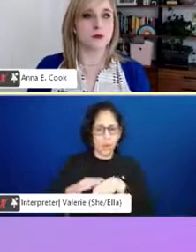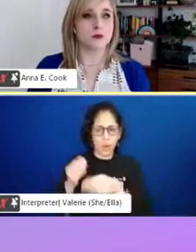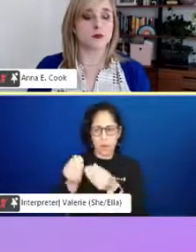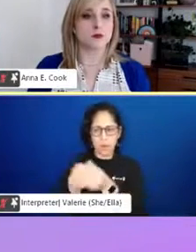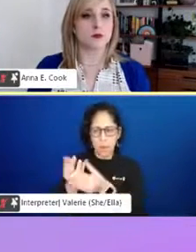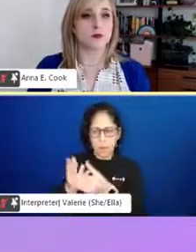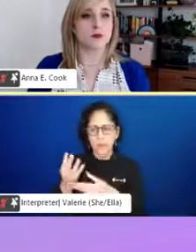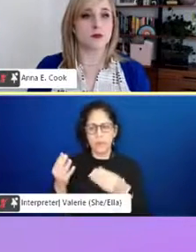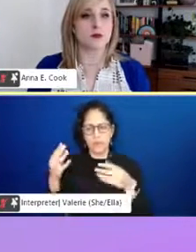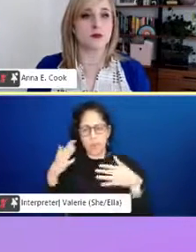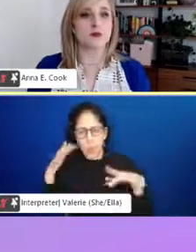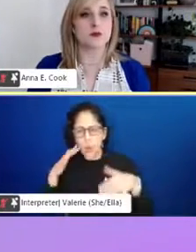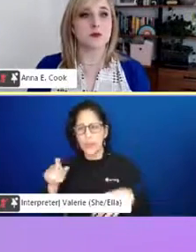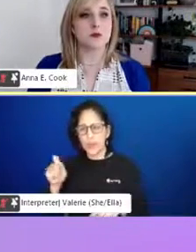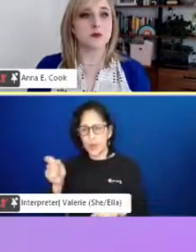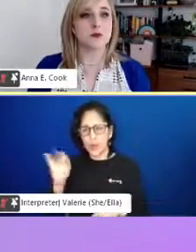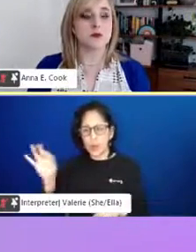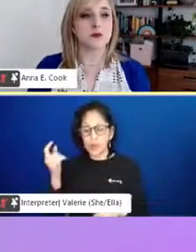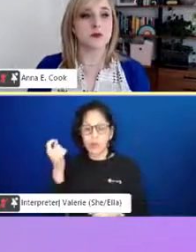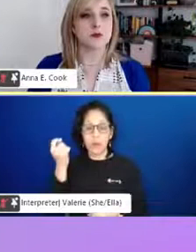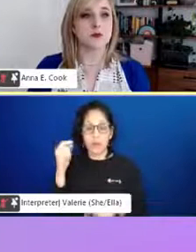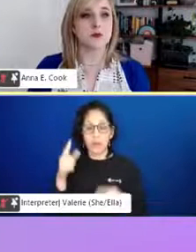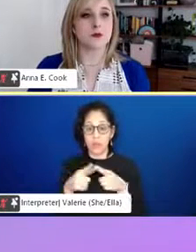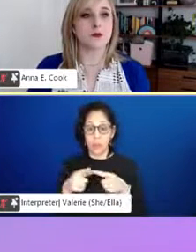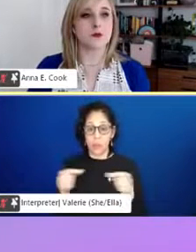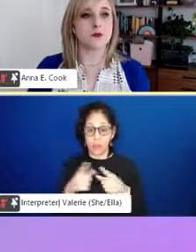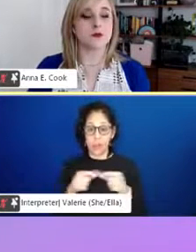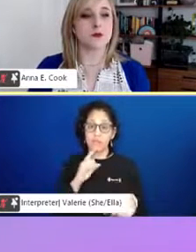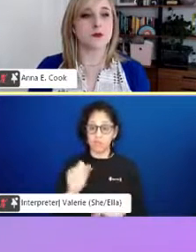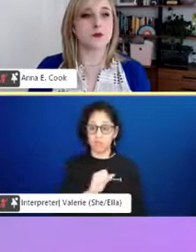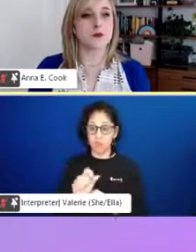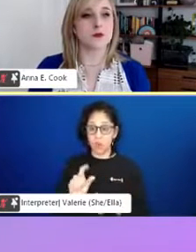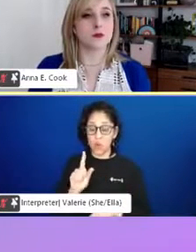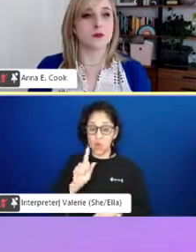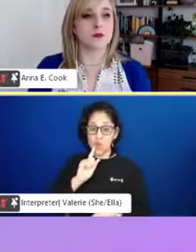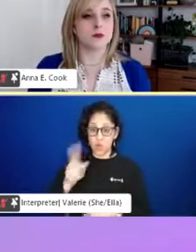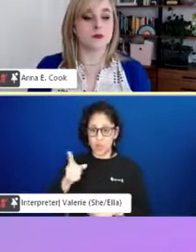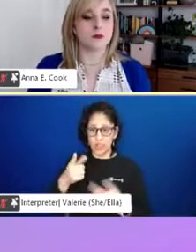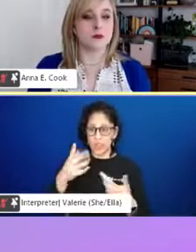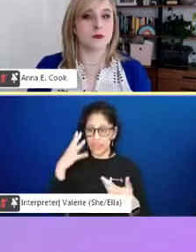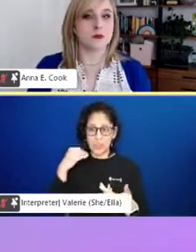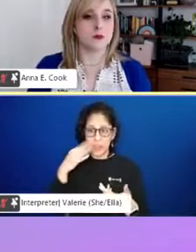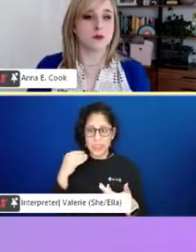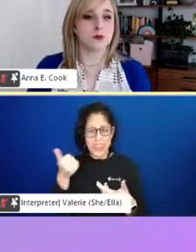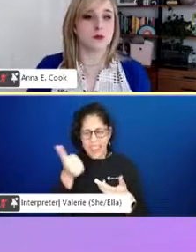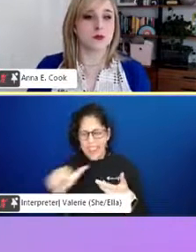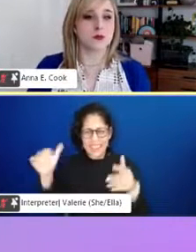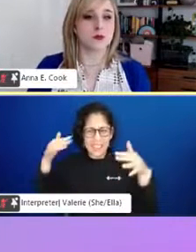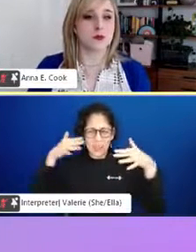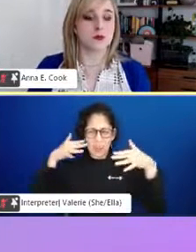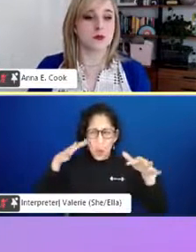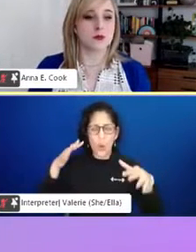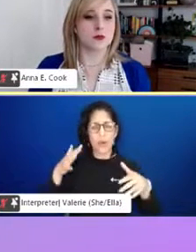in Japan that's really really rude thing that you make any kind of noise in Subway or in public